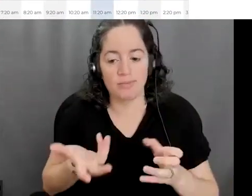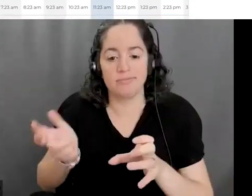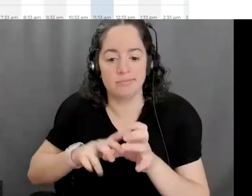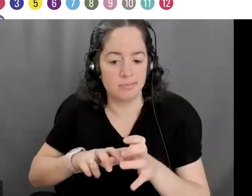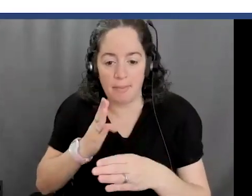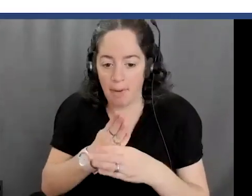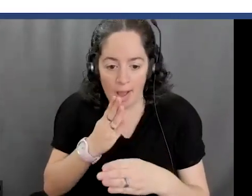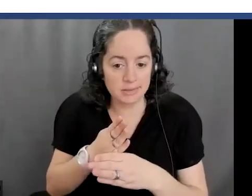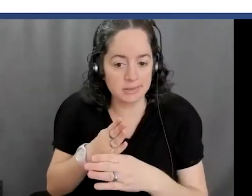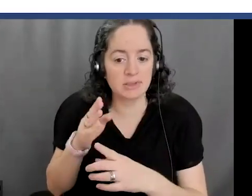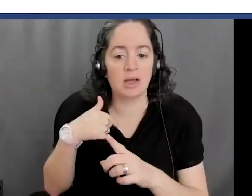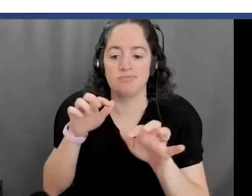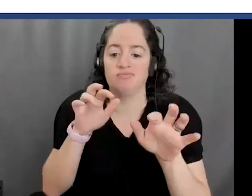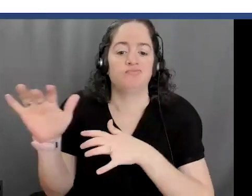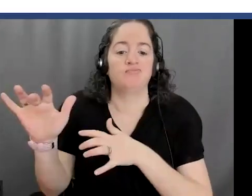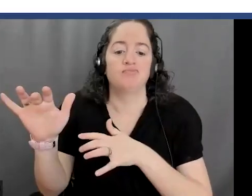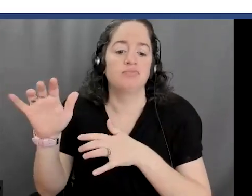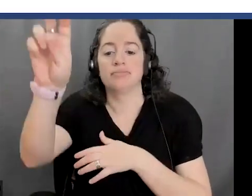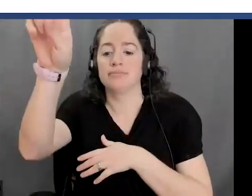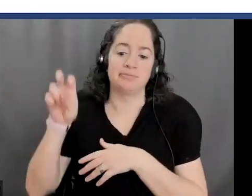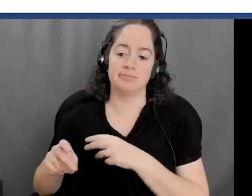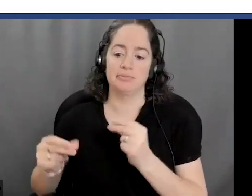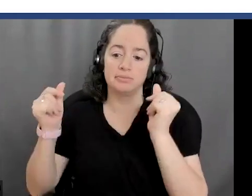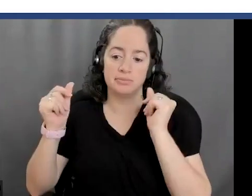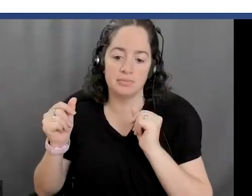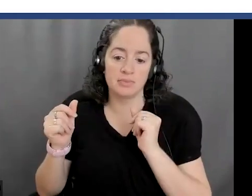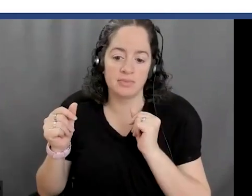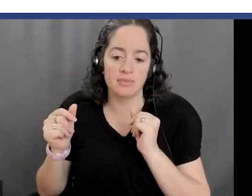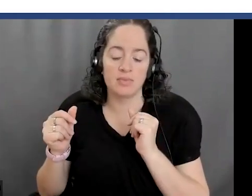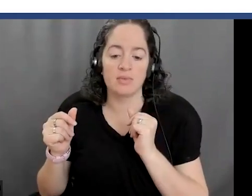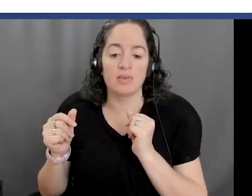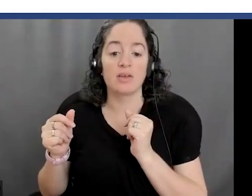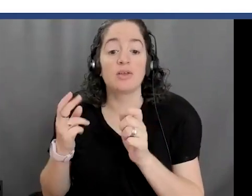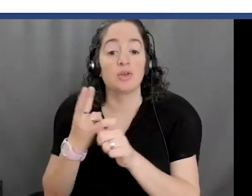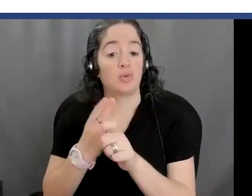I could put that in there and notice that it will scroll the user down.